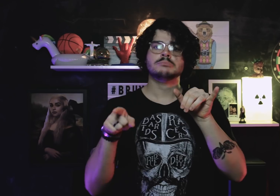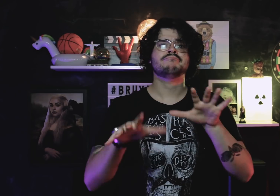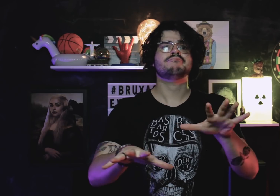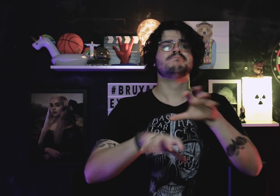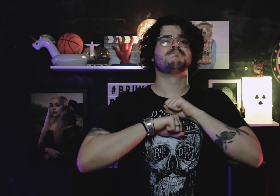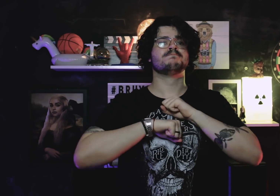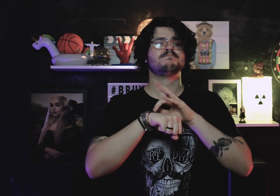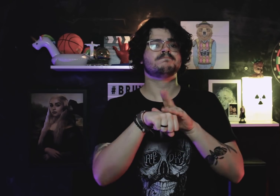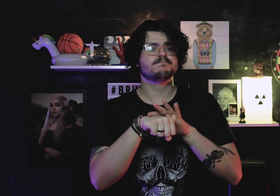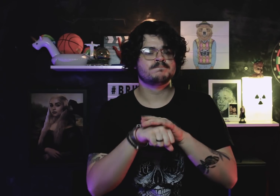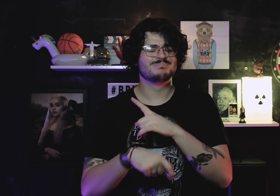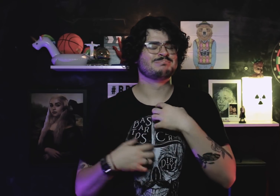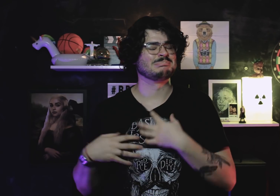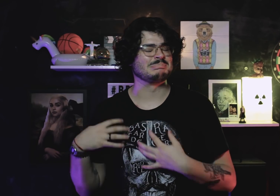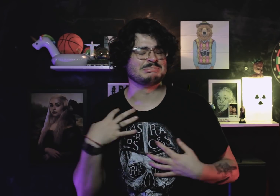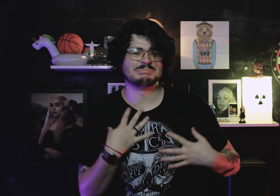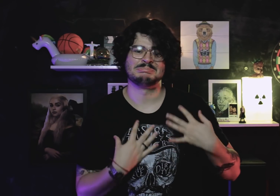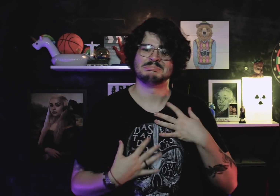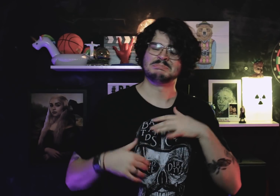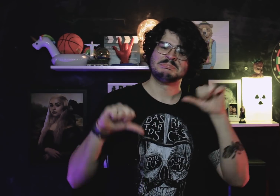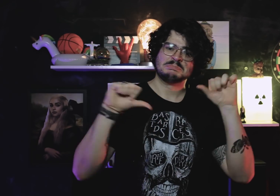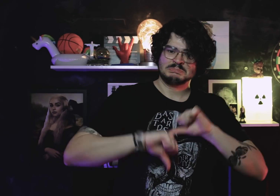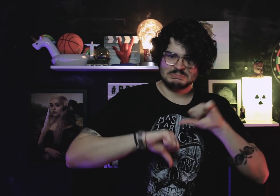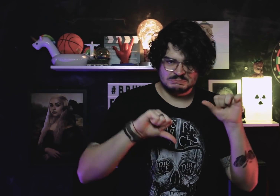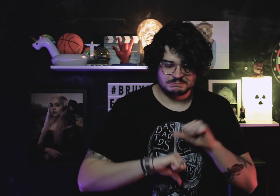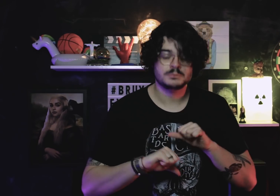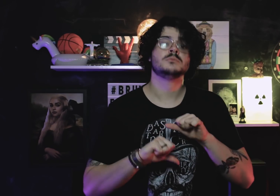was stricken with an unknown illness, she was not well.